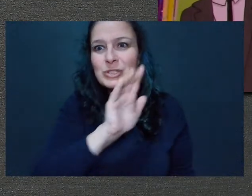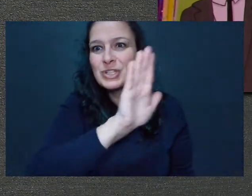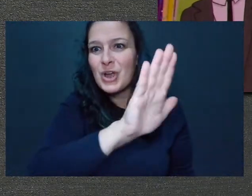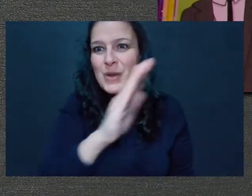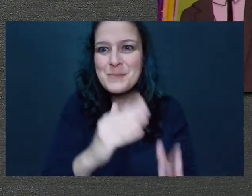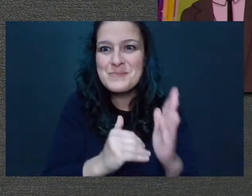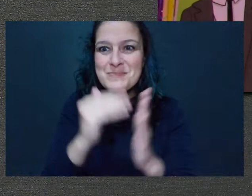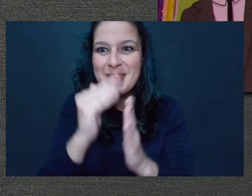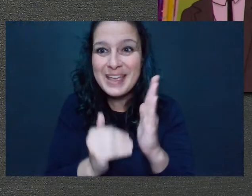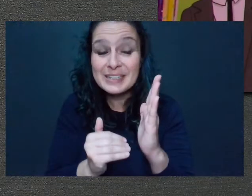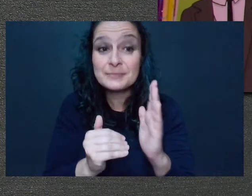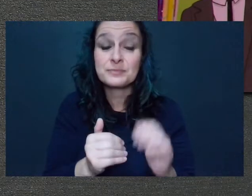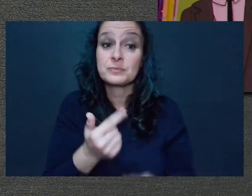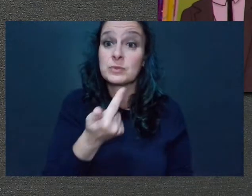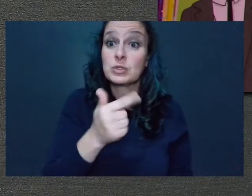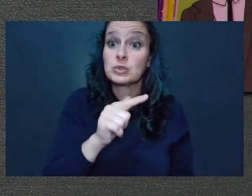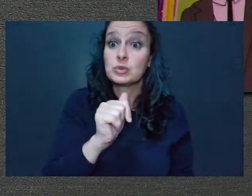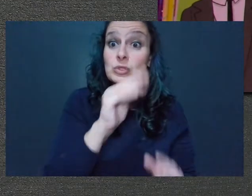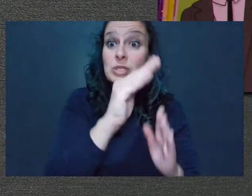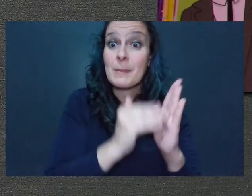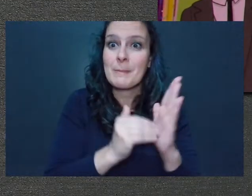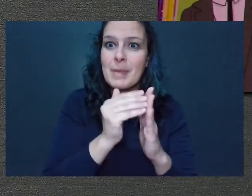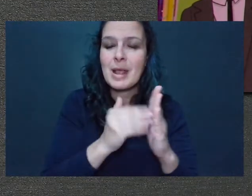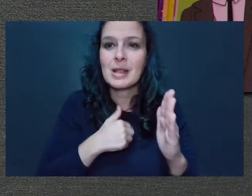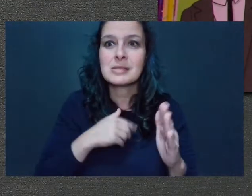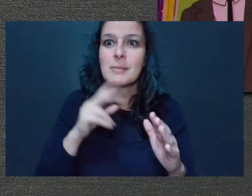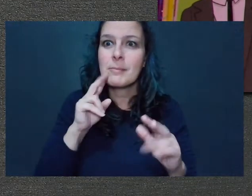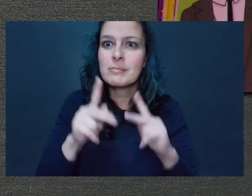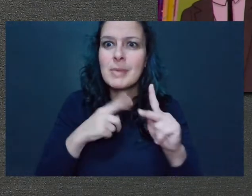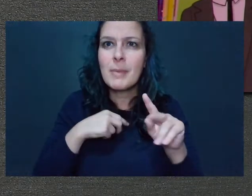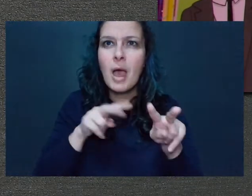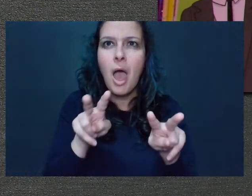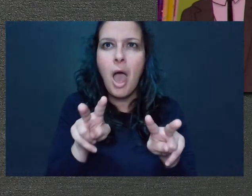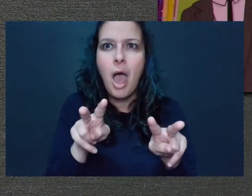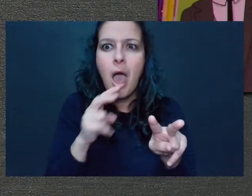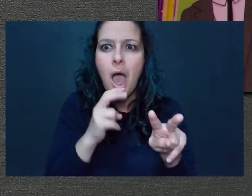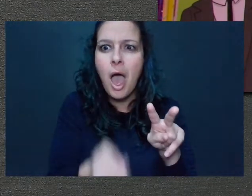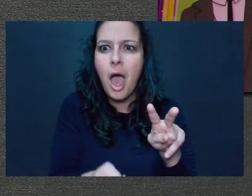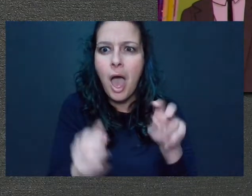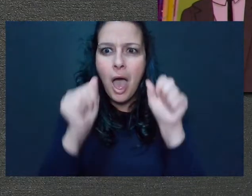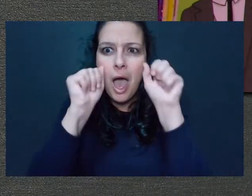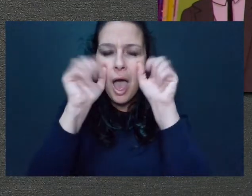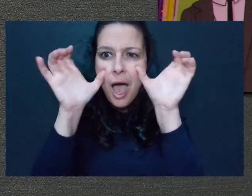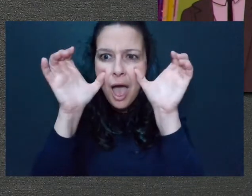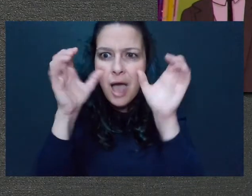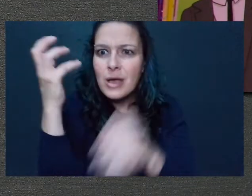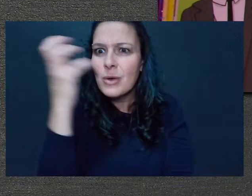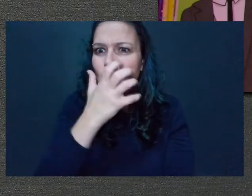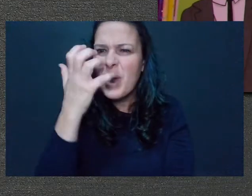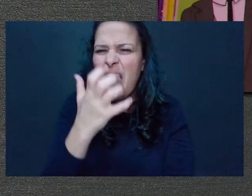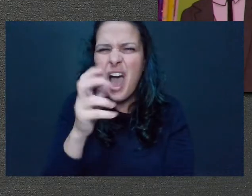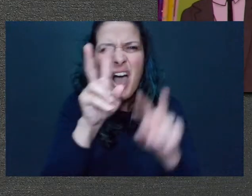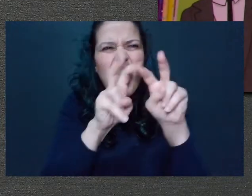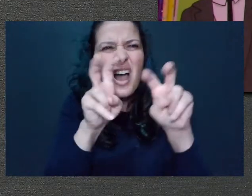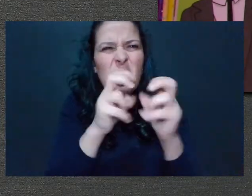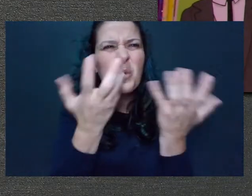"Georgia's paintings left the public wide-eyed in amazement. "They just couldn't figure out what they were looking at.